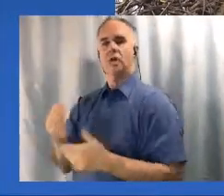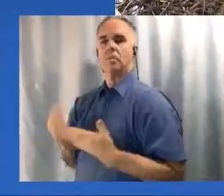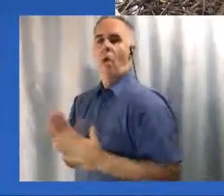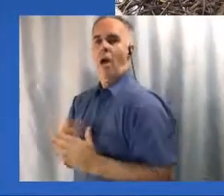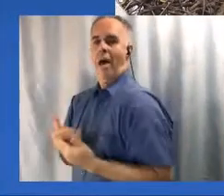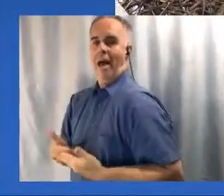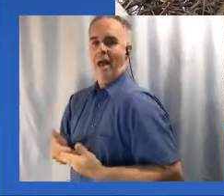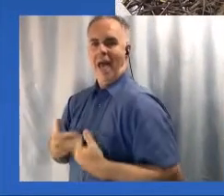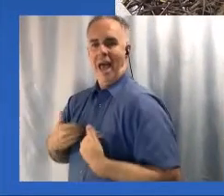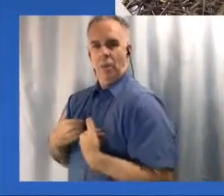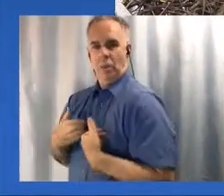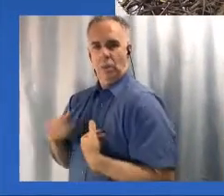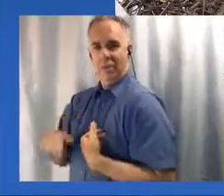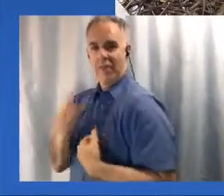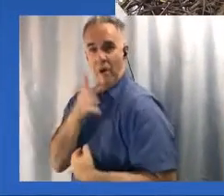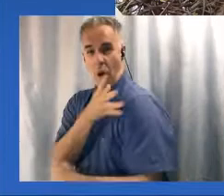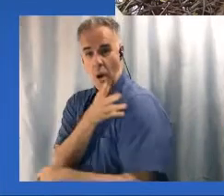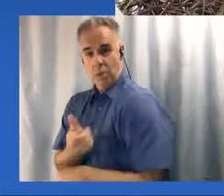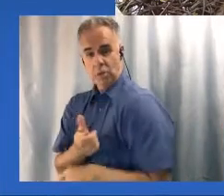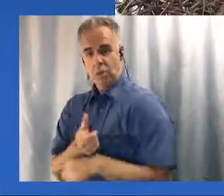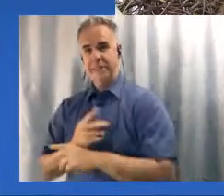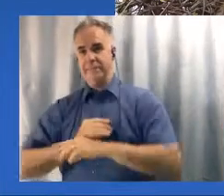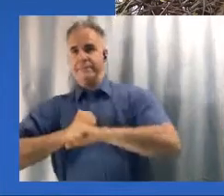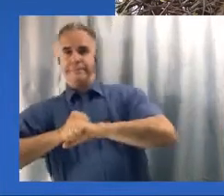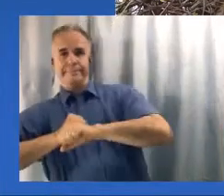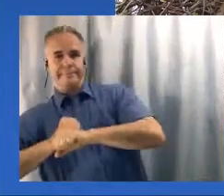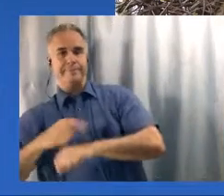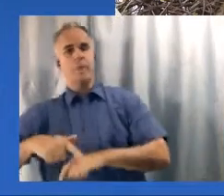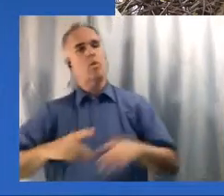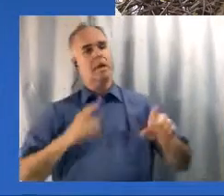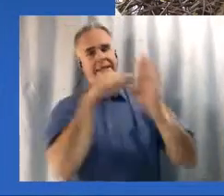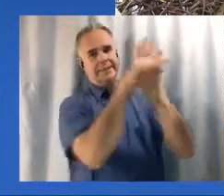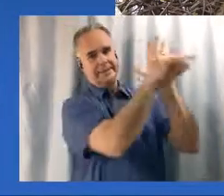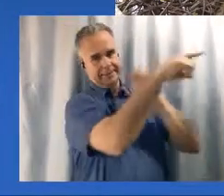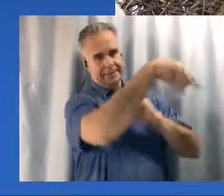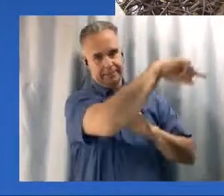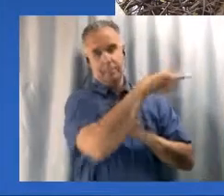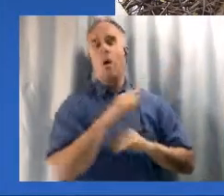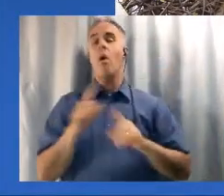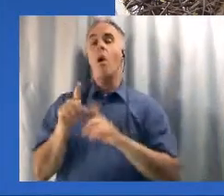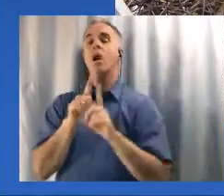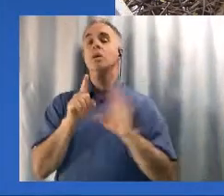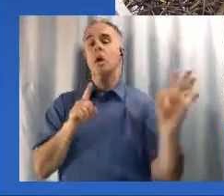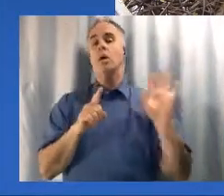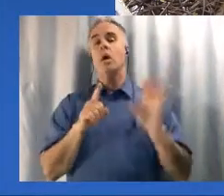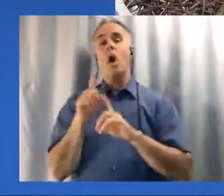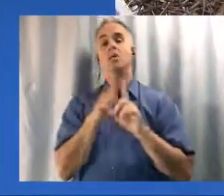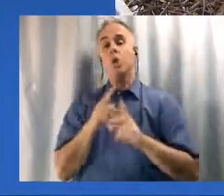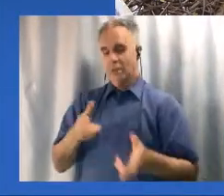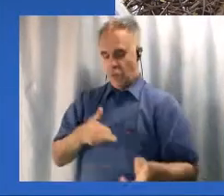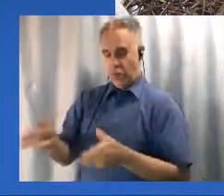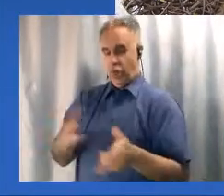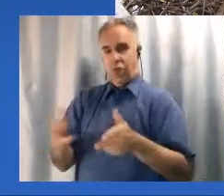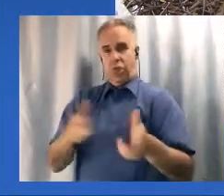to protect smaller livestock. Farmers and others used chemicals to protect crops,